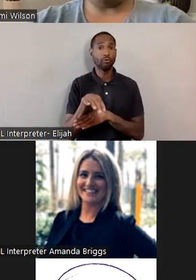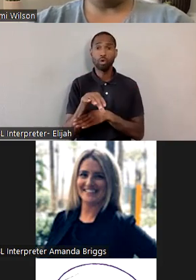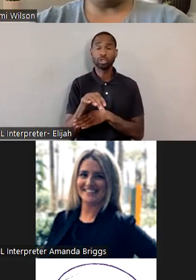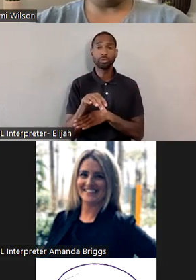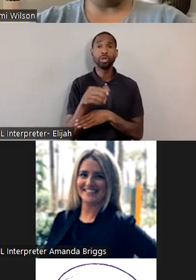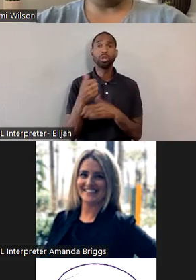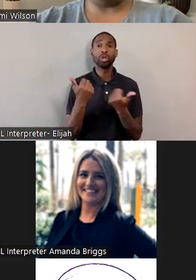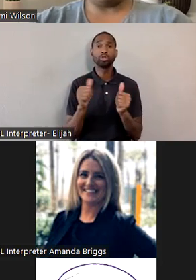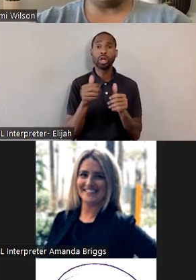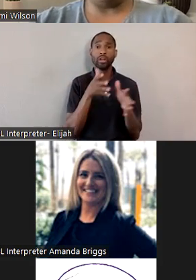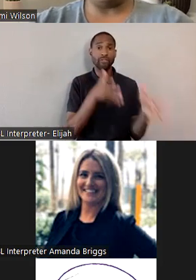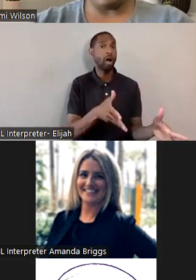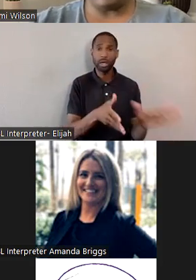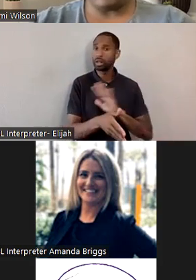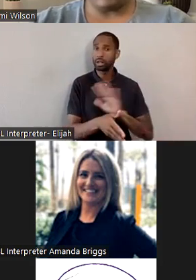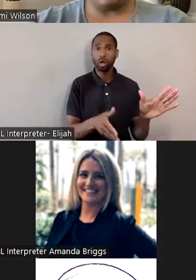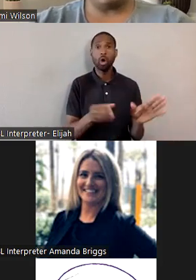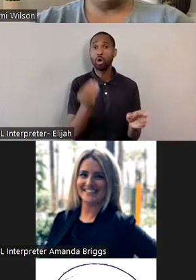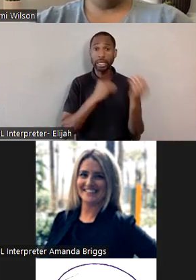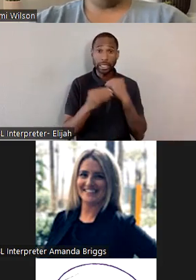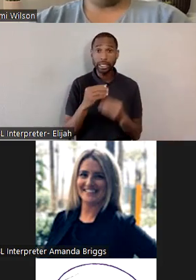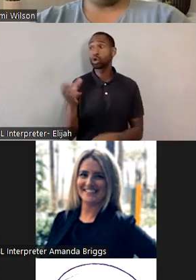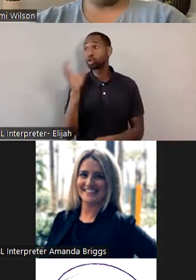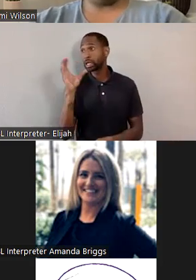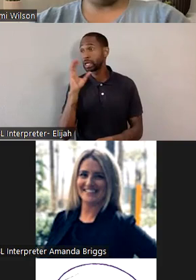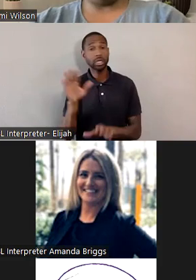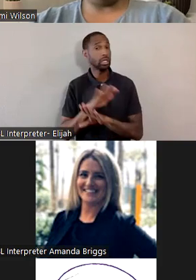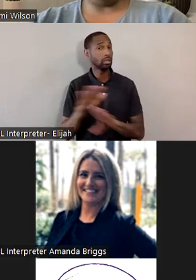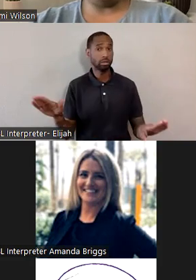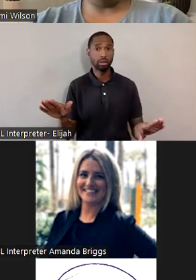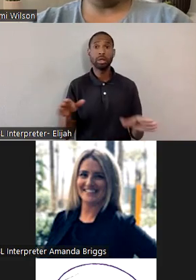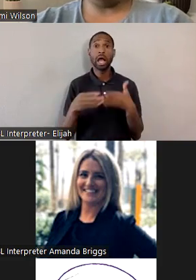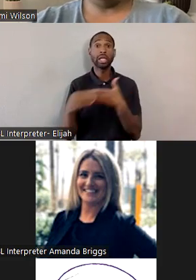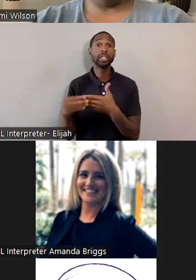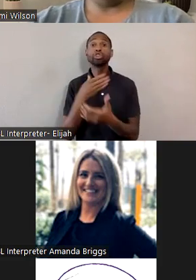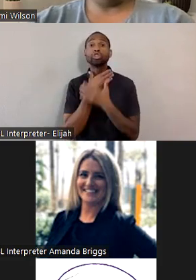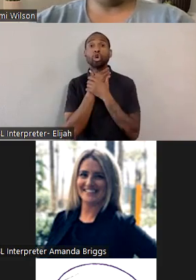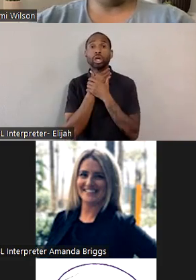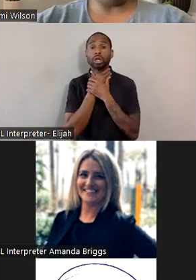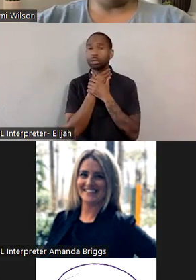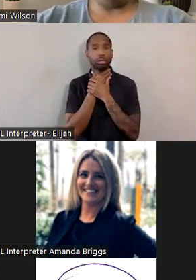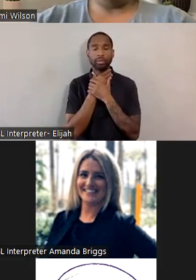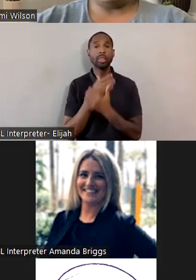them to vomit, or eat or drink anything that can lead to choking. Don't try to give them